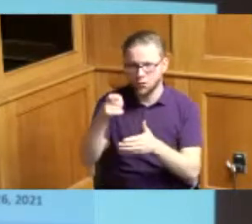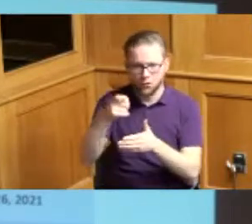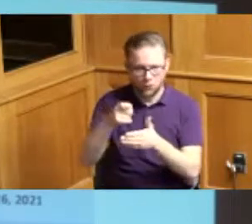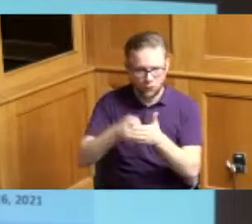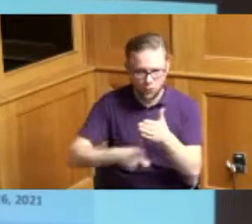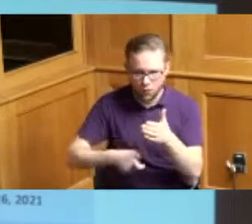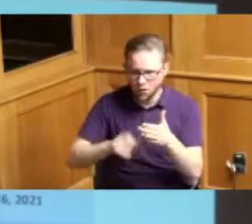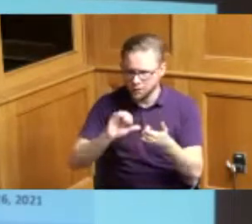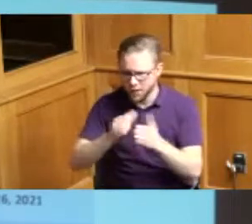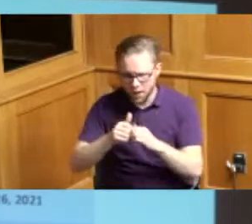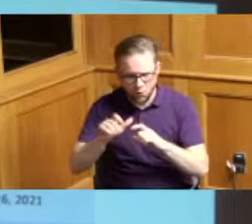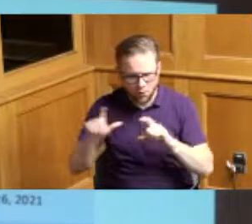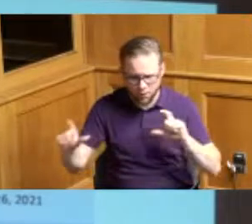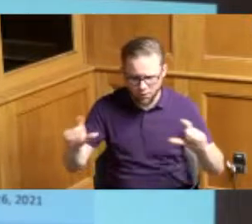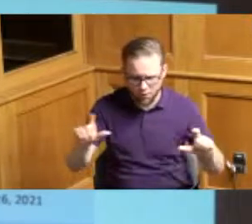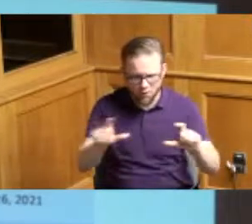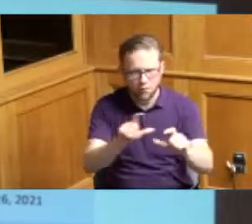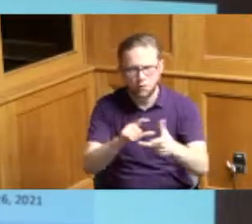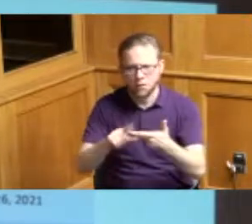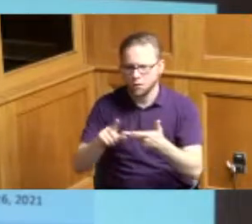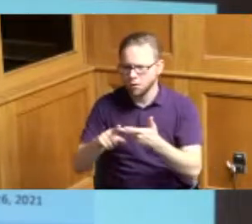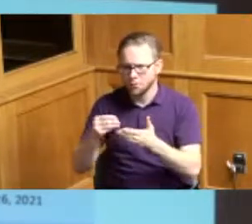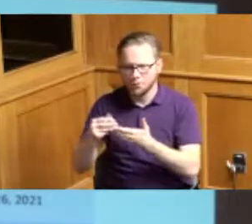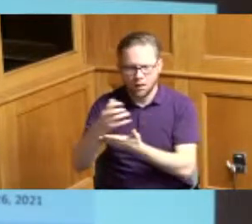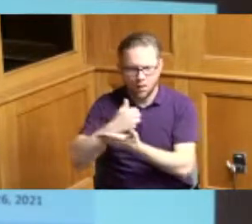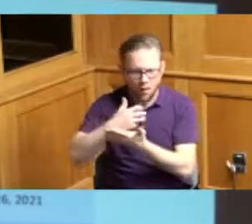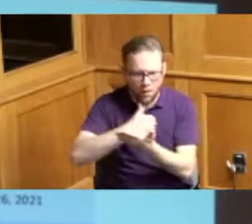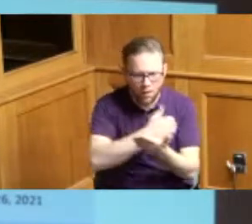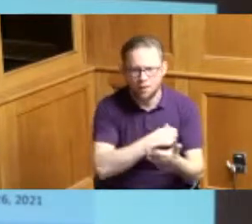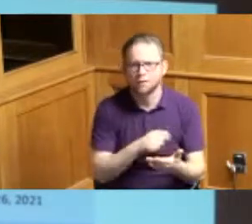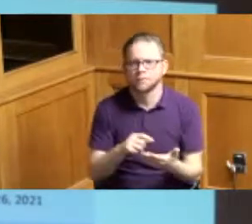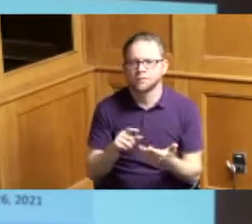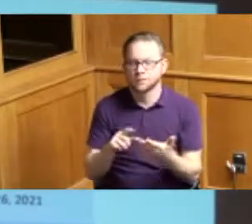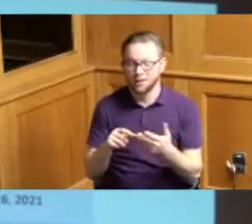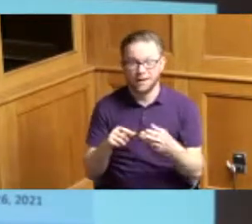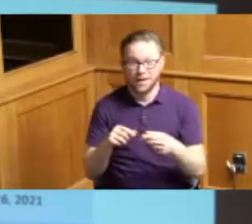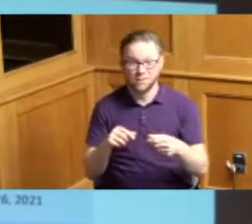our recovery how we did all that in this last two sessions the third and the fourth we're